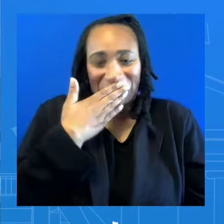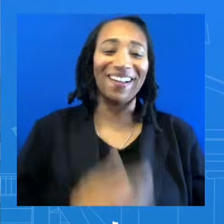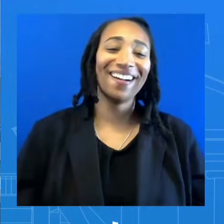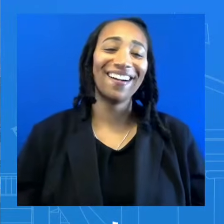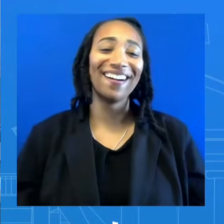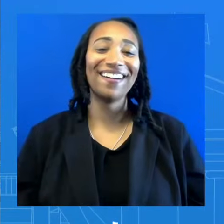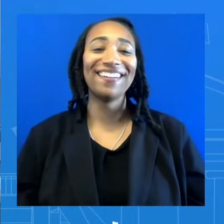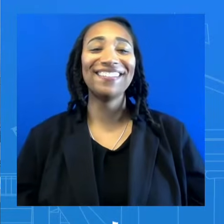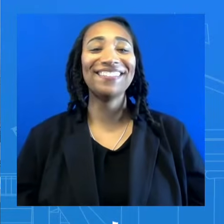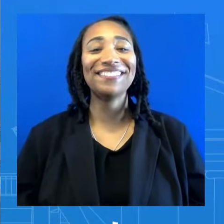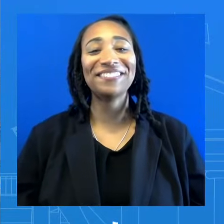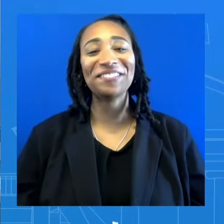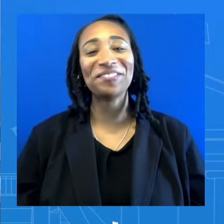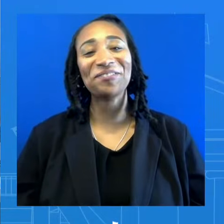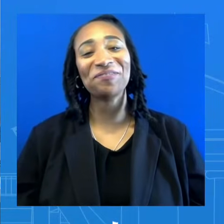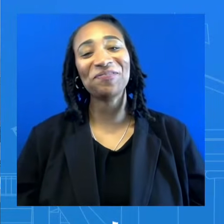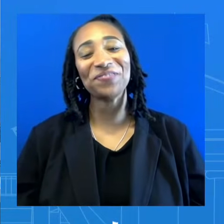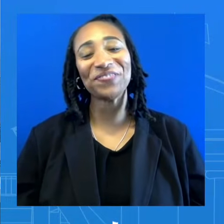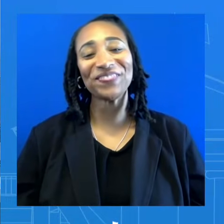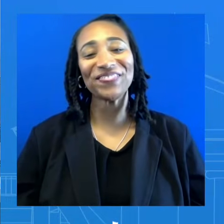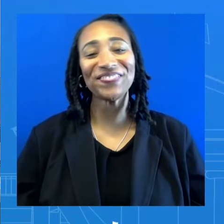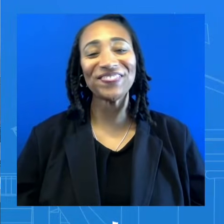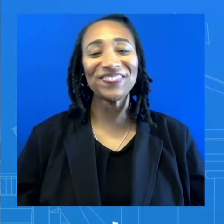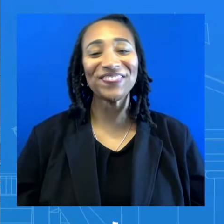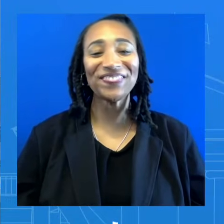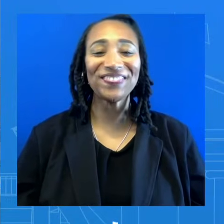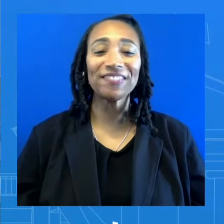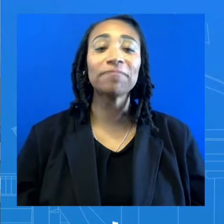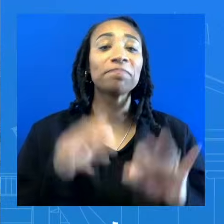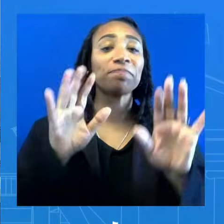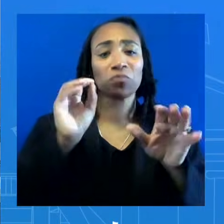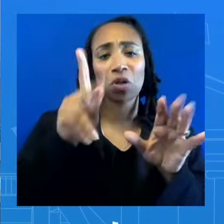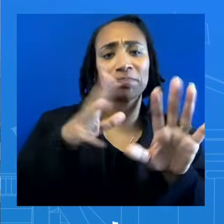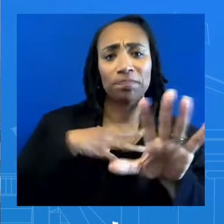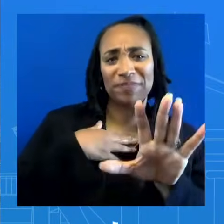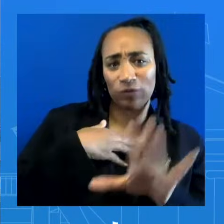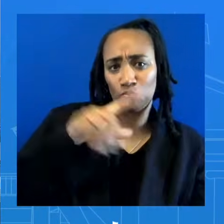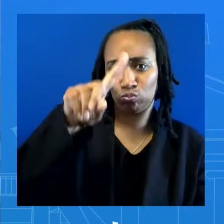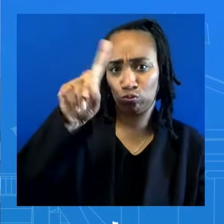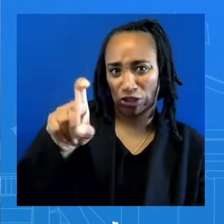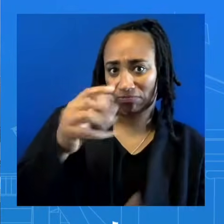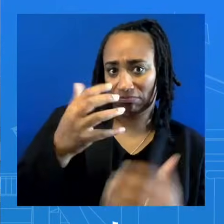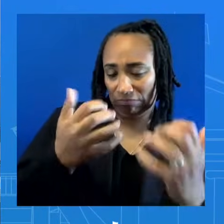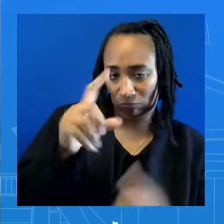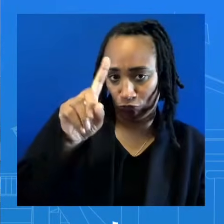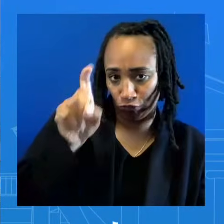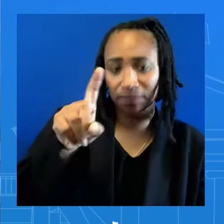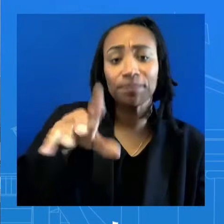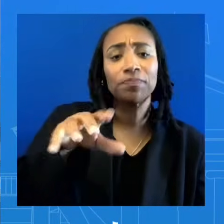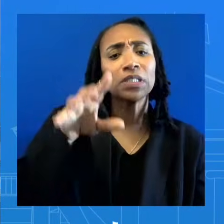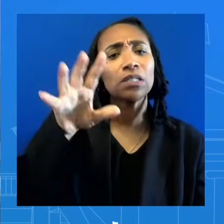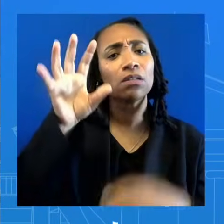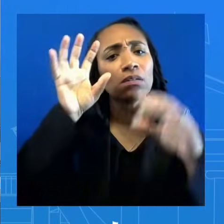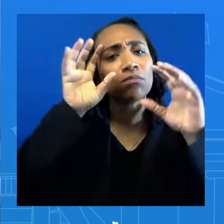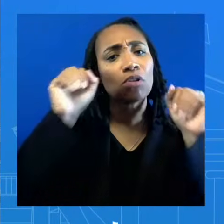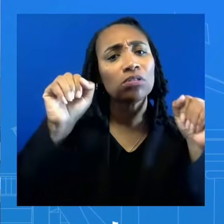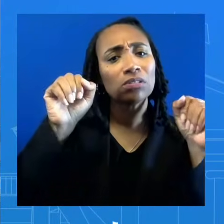What is the White House reaction to President Xi being invited to President-elect Trump's inauguration next month? Mr. Kirby: Well, that's going